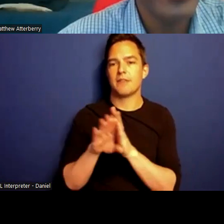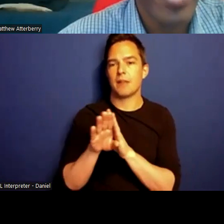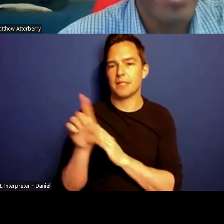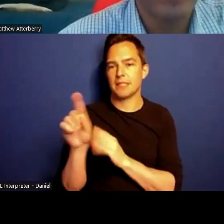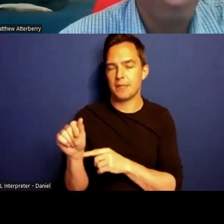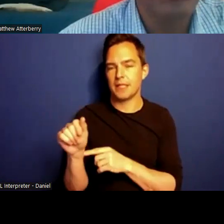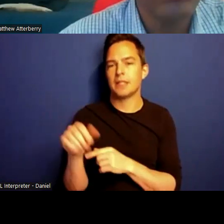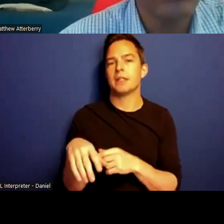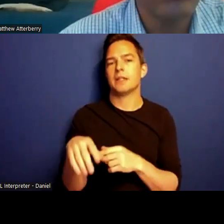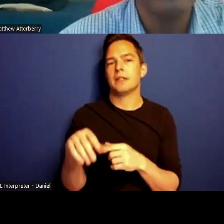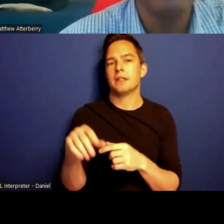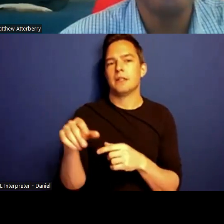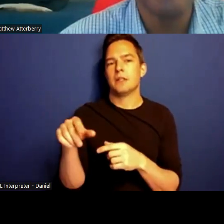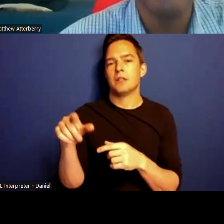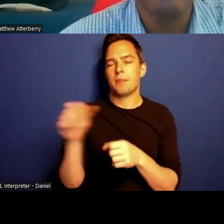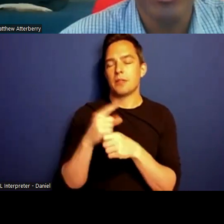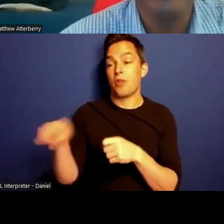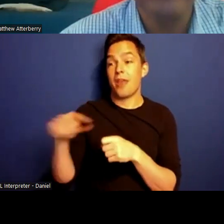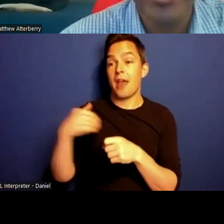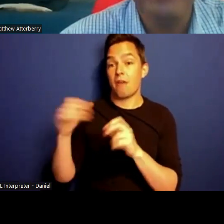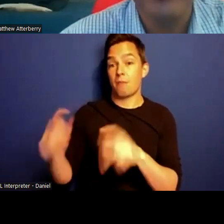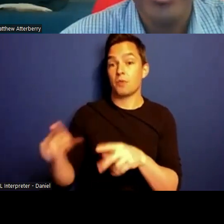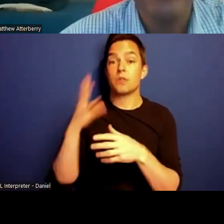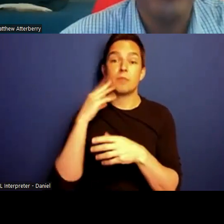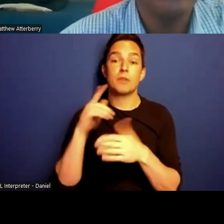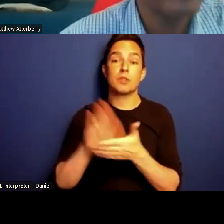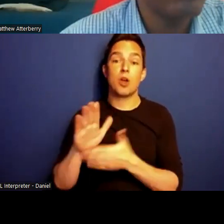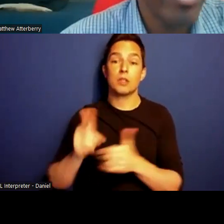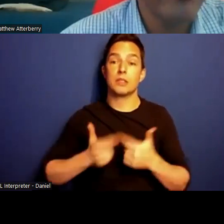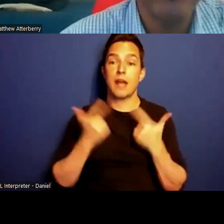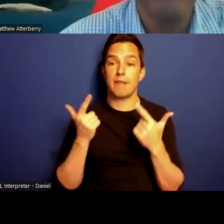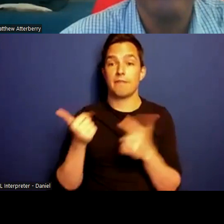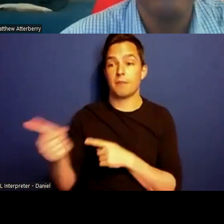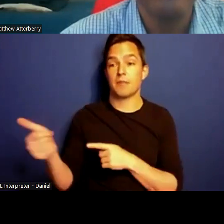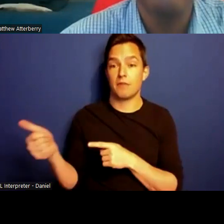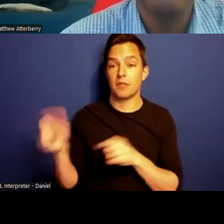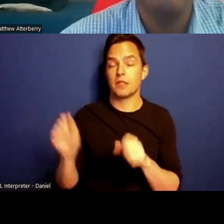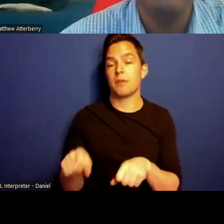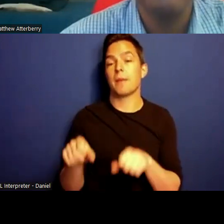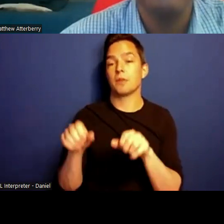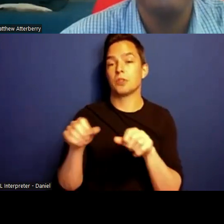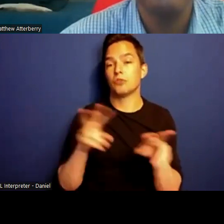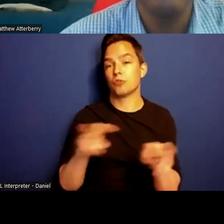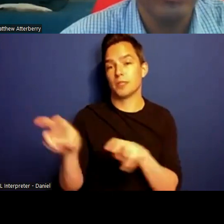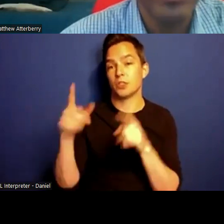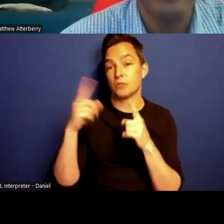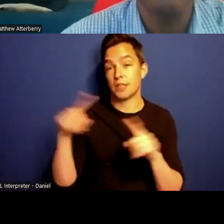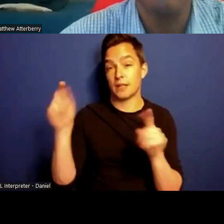can have an opportunity to experience college life and be able to transition to successful,